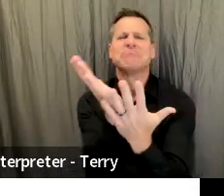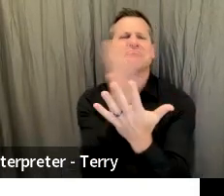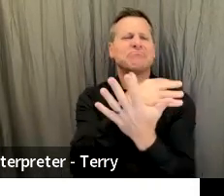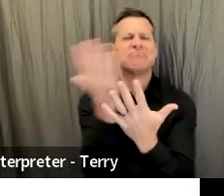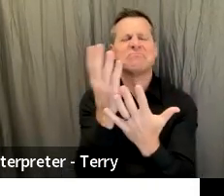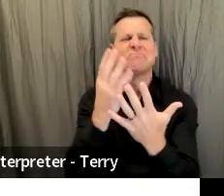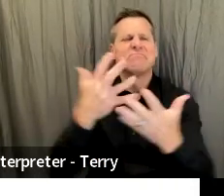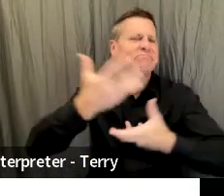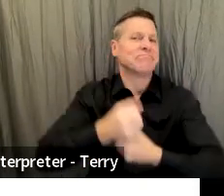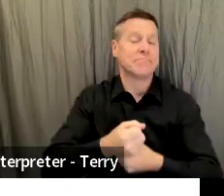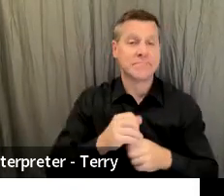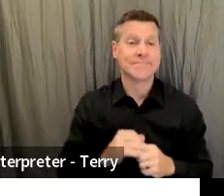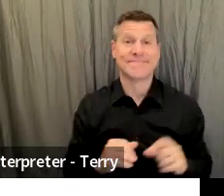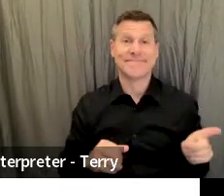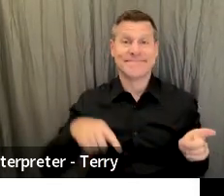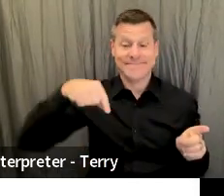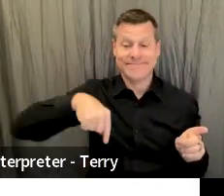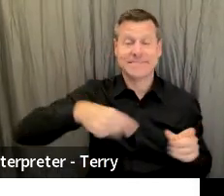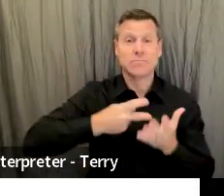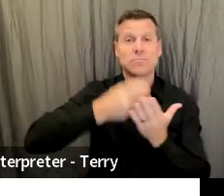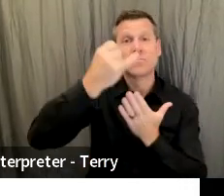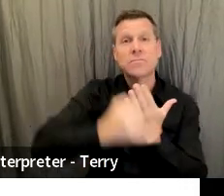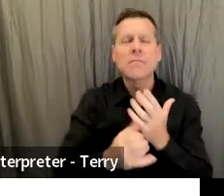This project came up from sort of